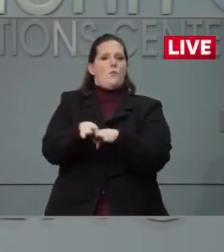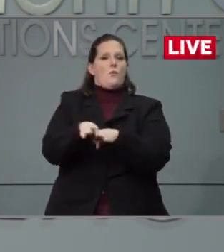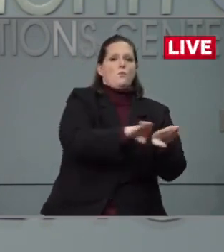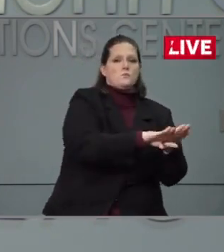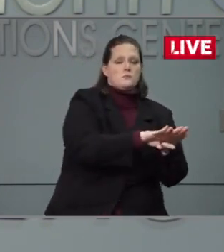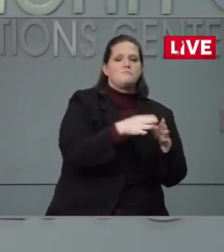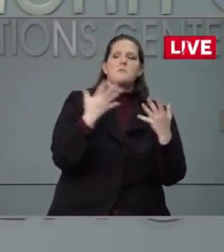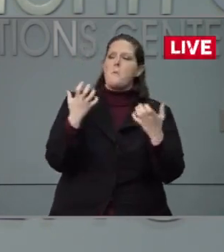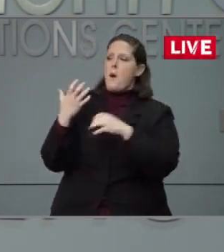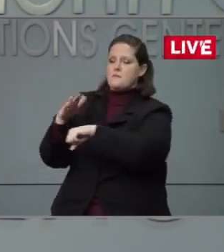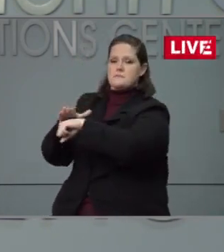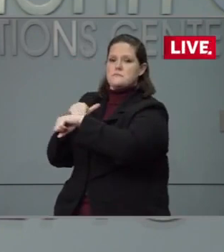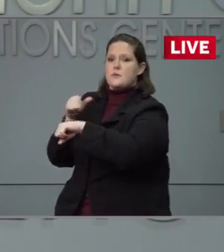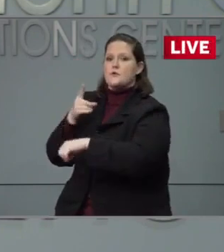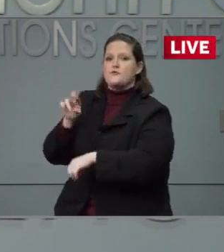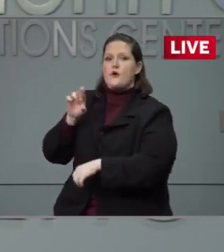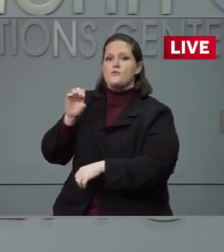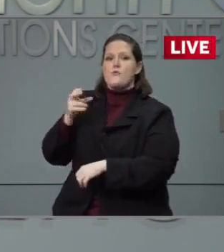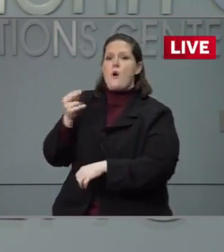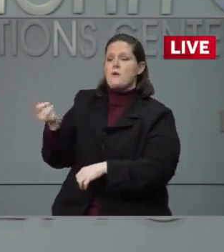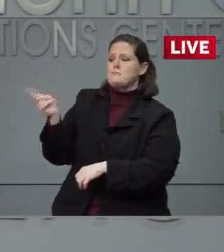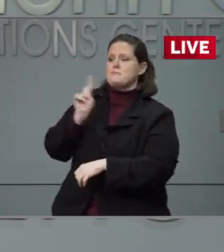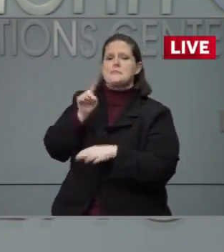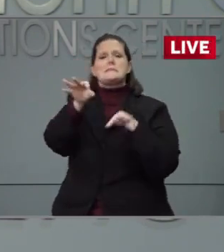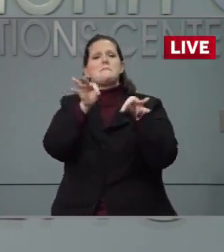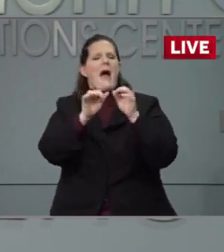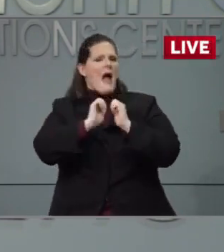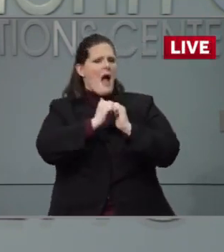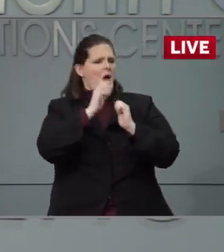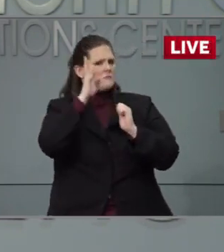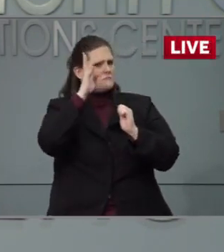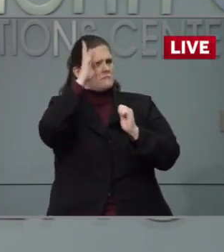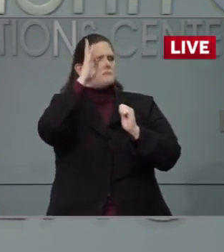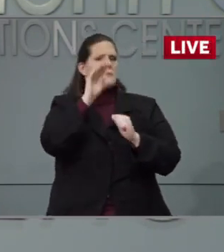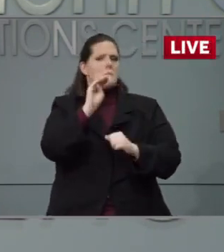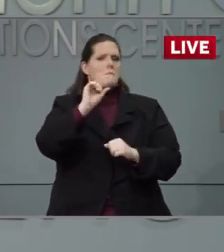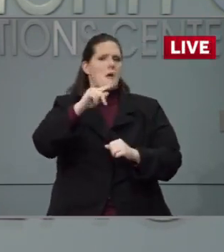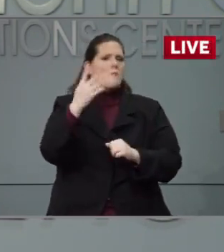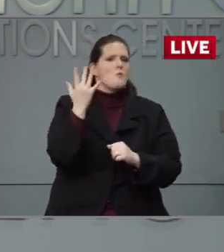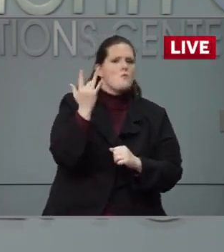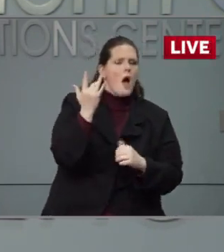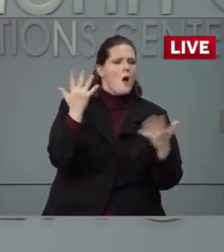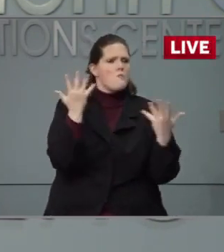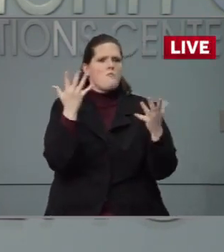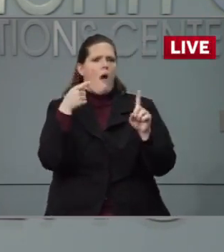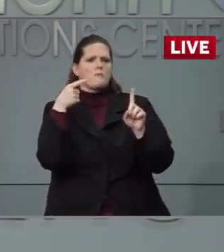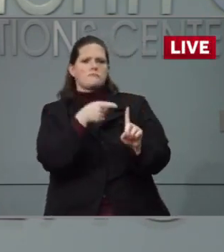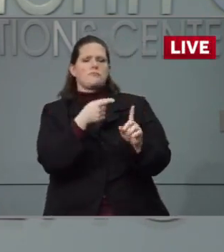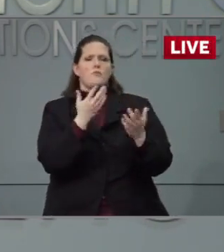AND IT CAN PREVENT US FROM HAVING TO TAKE SIGNIFICANT STEPS BACKWARD.